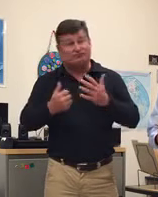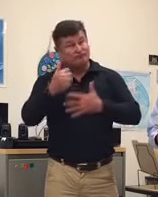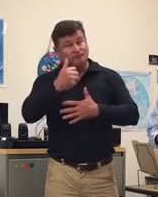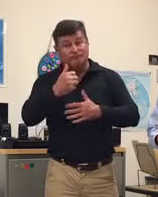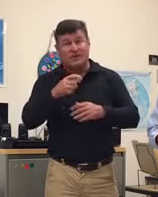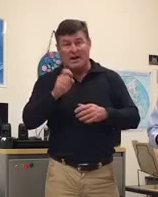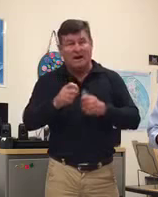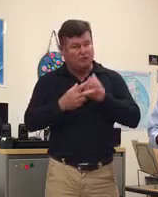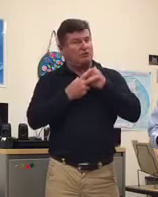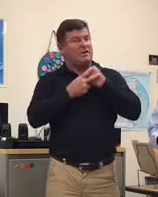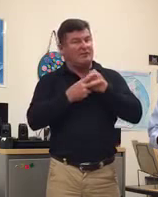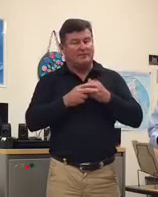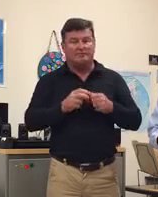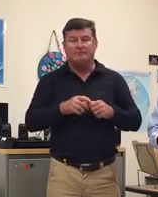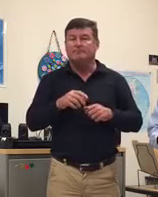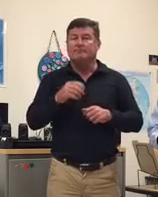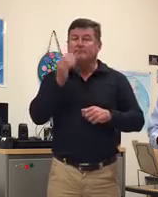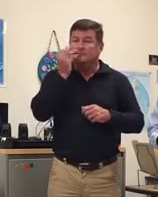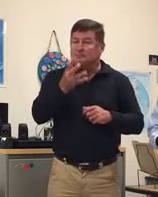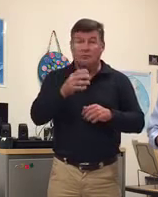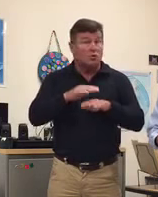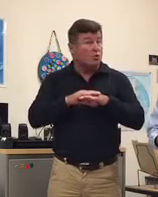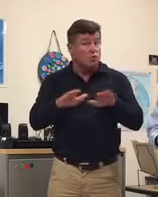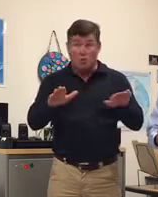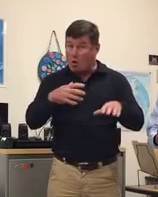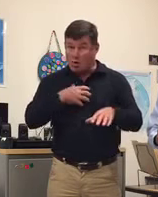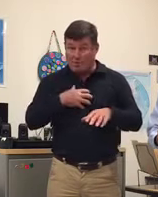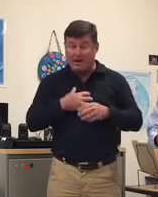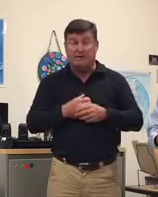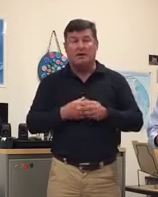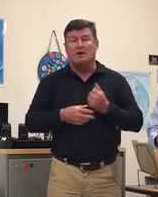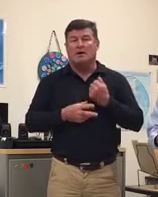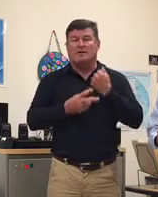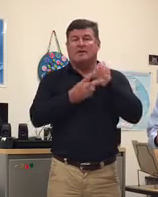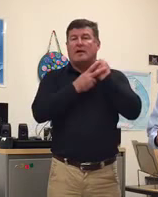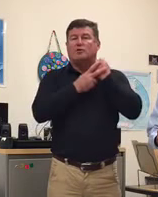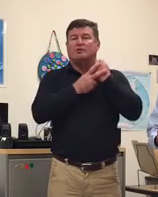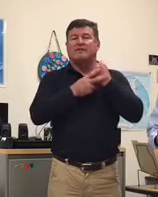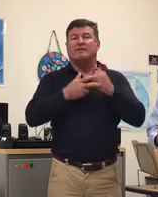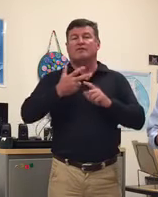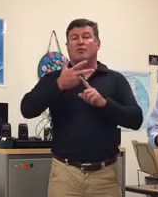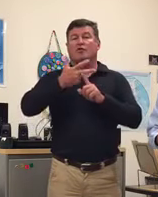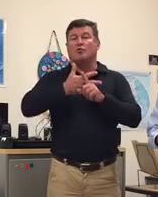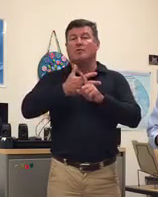Otherwise, please be aware that the recording will only be kept for three months.